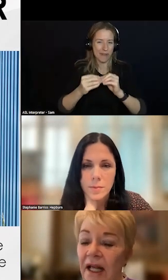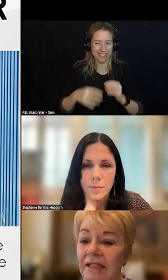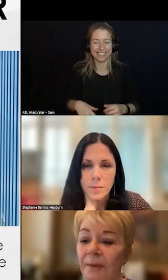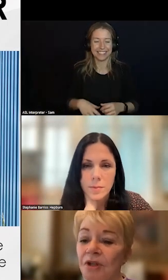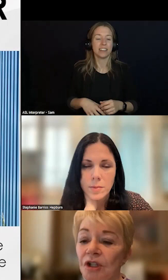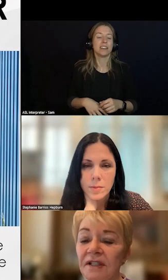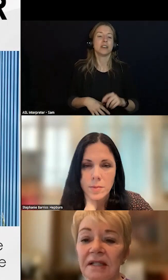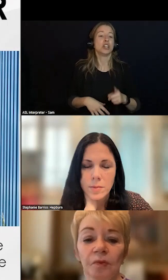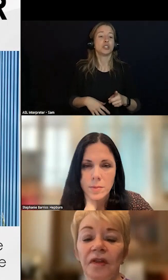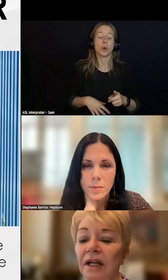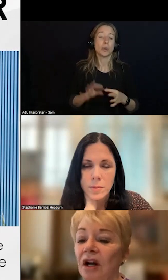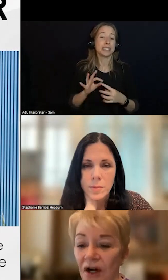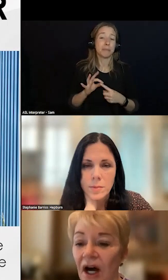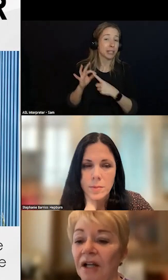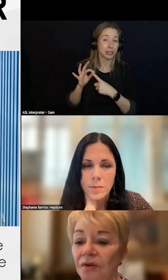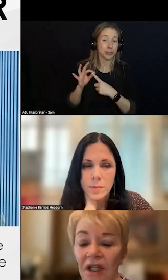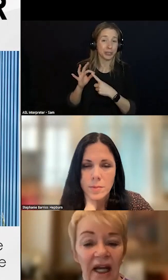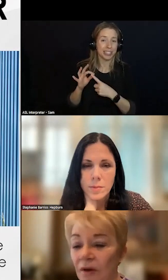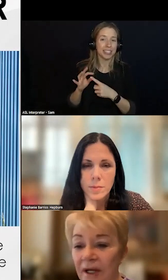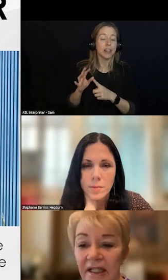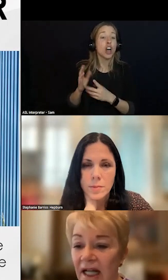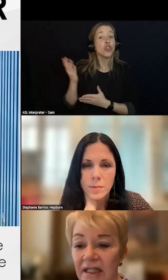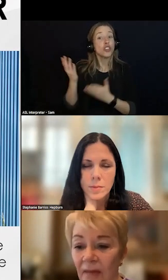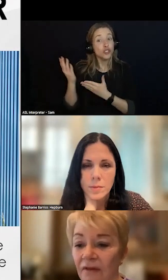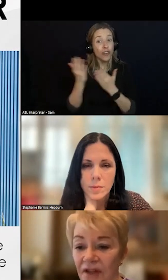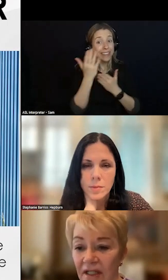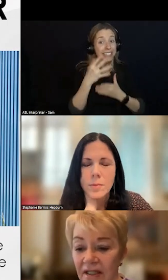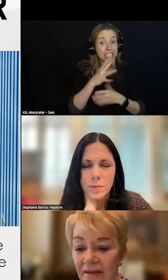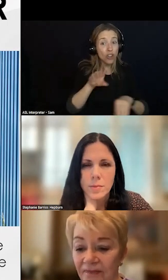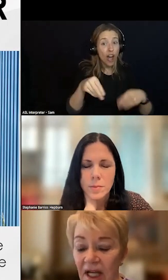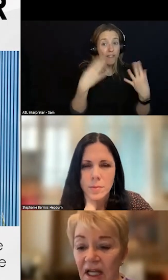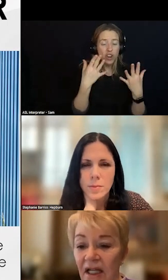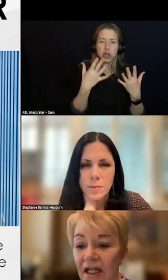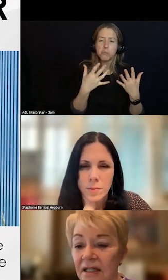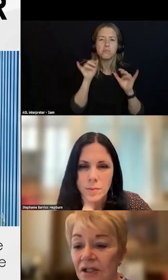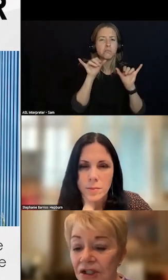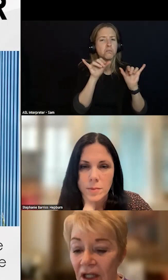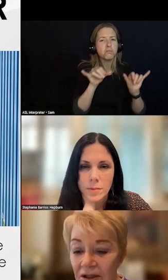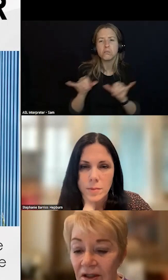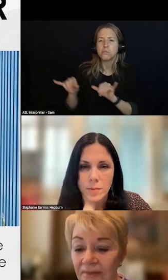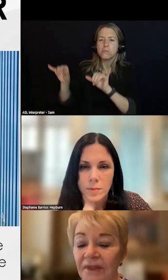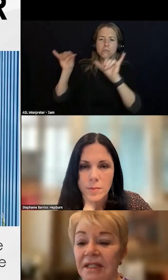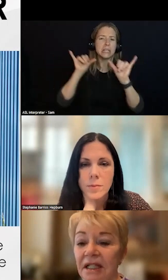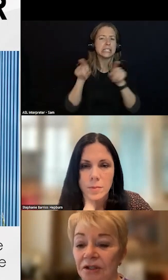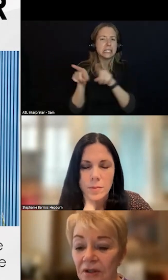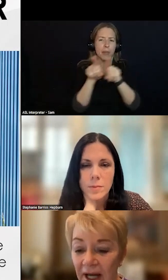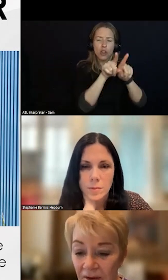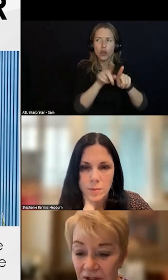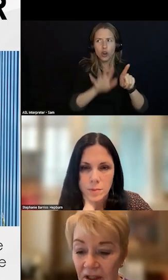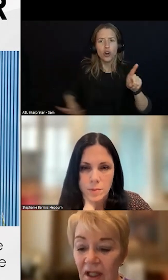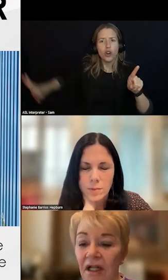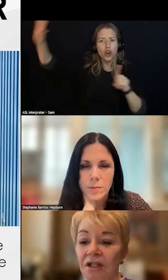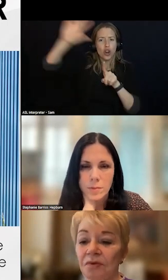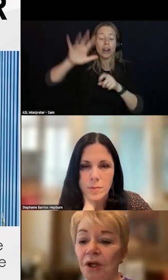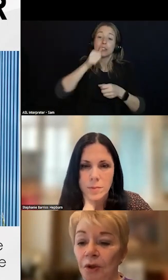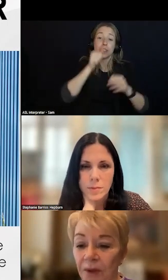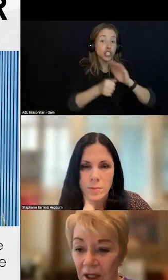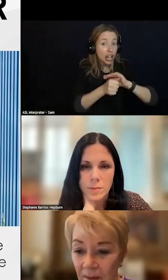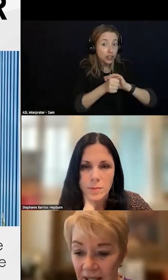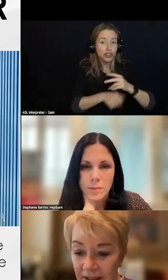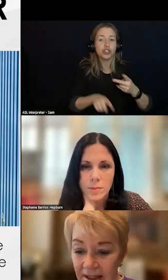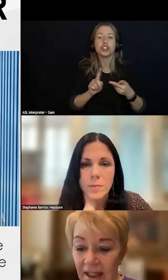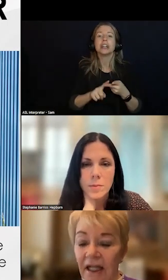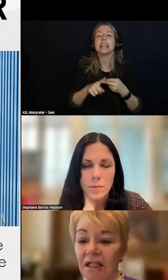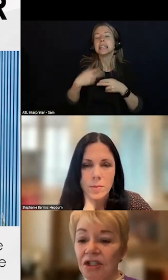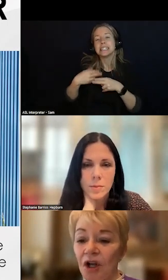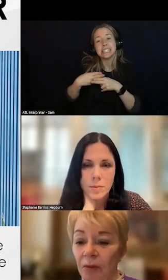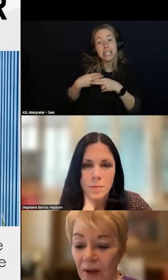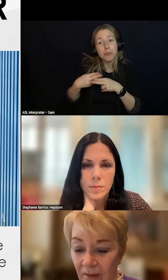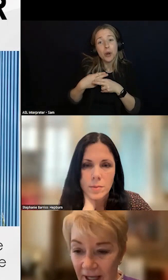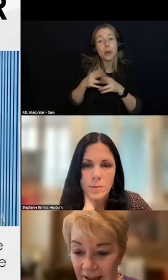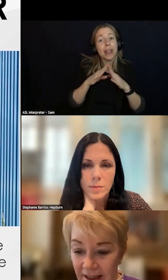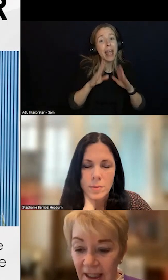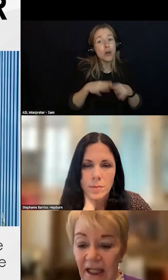BUT THE SERVICES ARE NOT. IT IS A SHELTER, IT IS HOUSING, IT IS COOP BEDS, IT IS SOBERING BEDS,